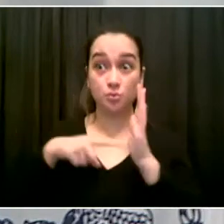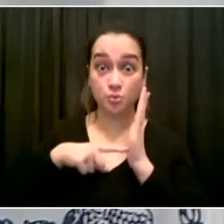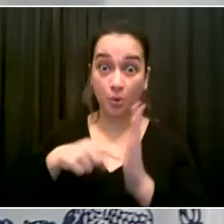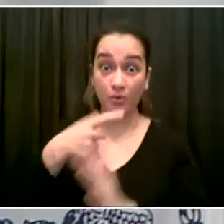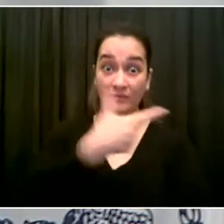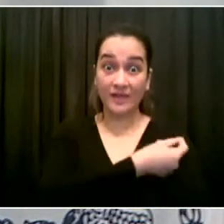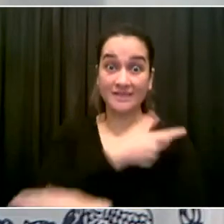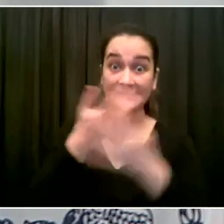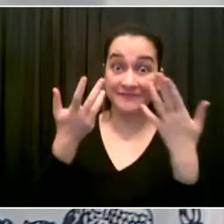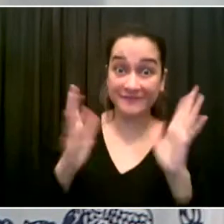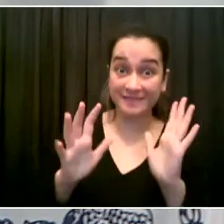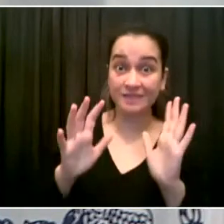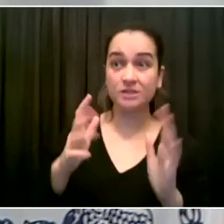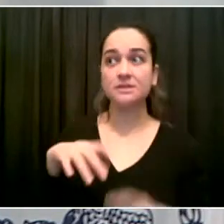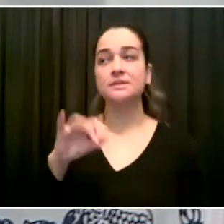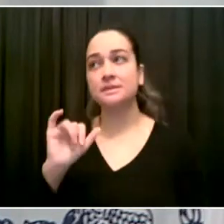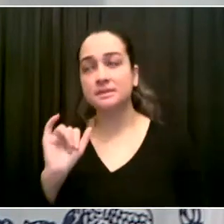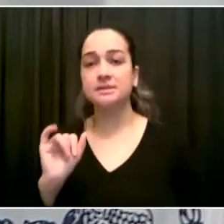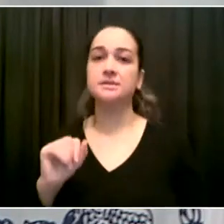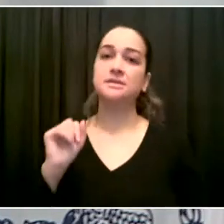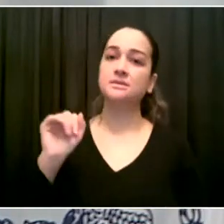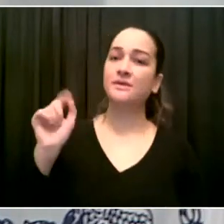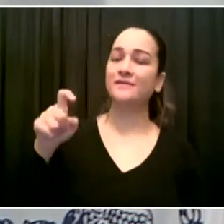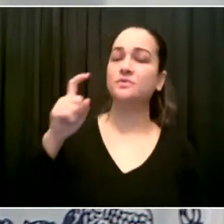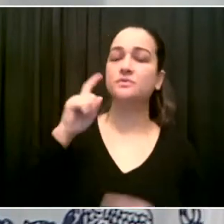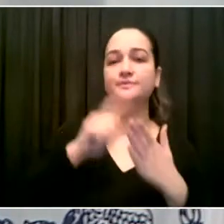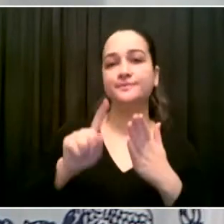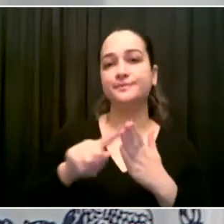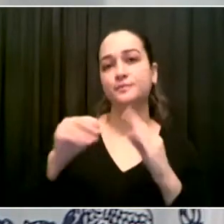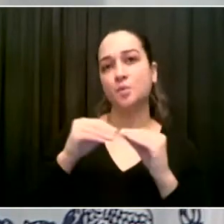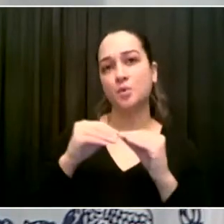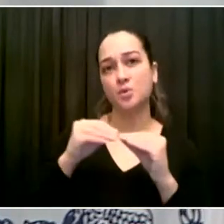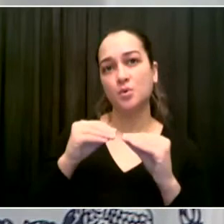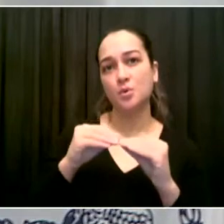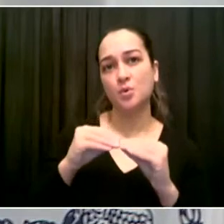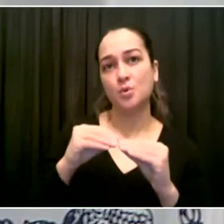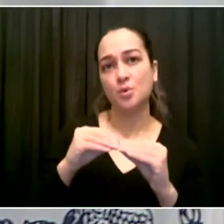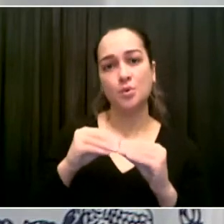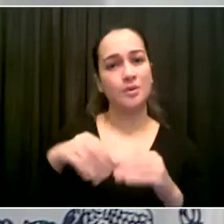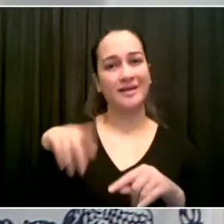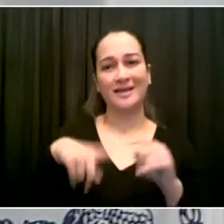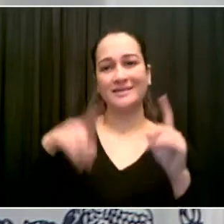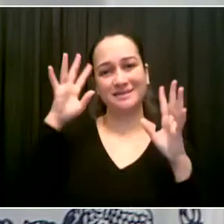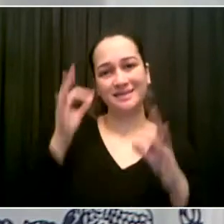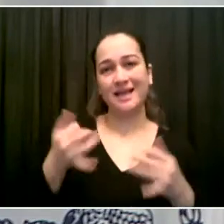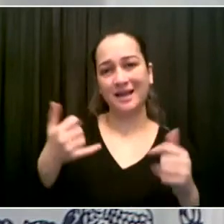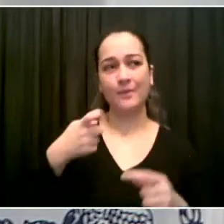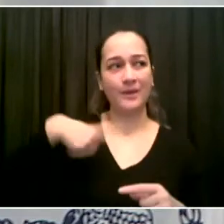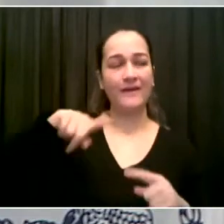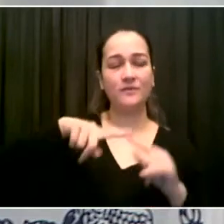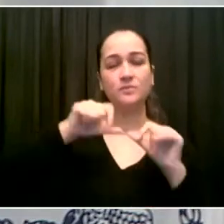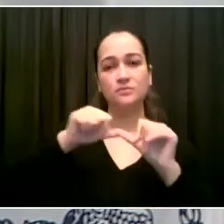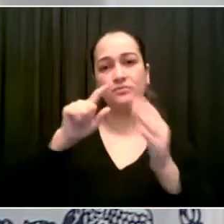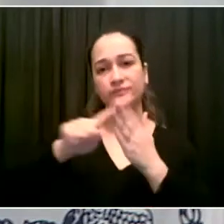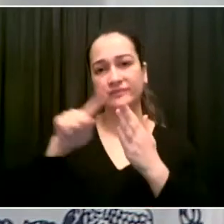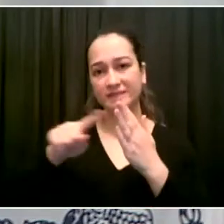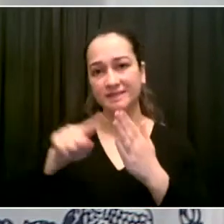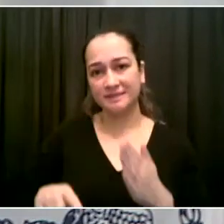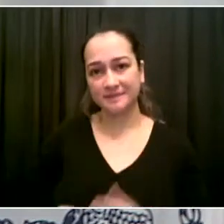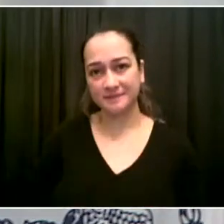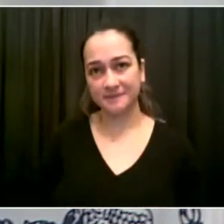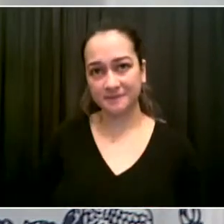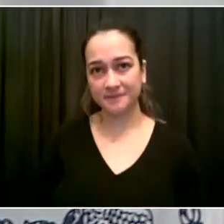LITTLE TOO SOON